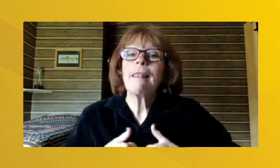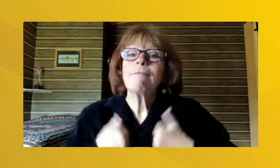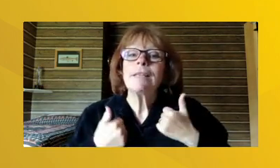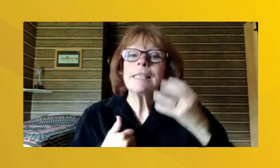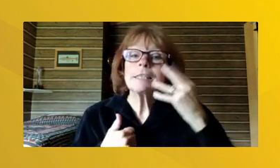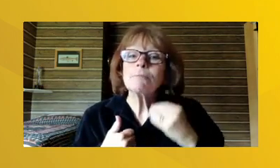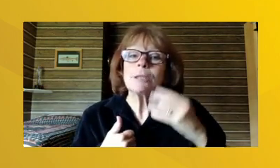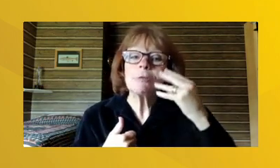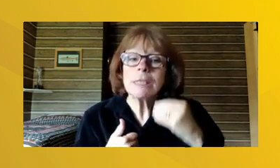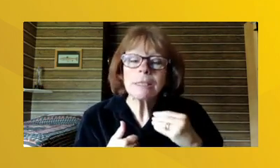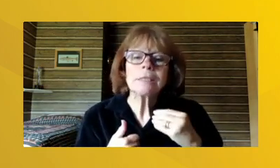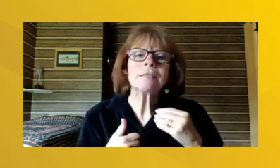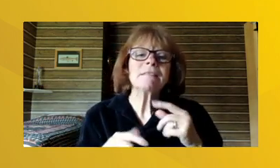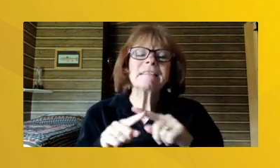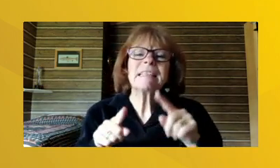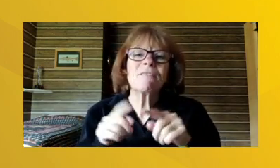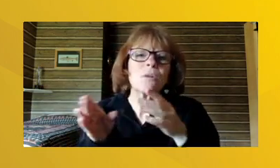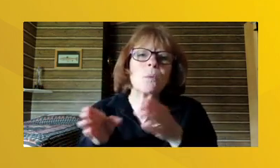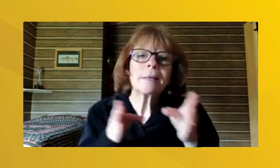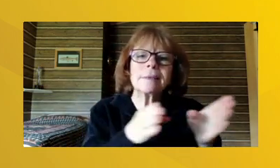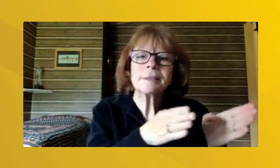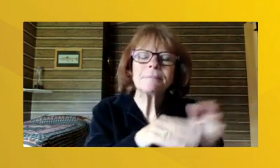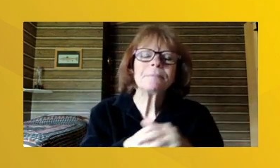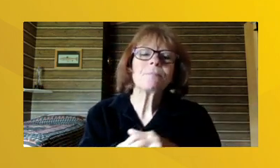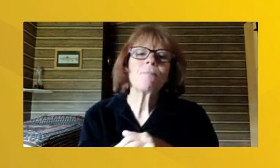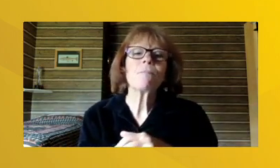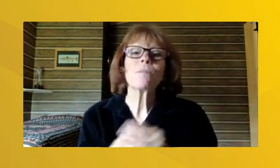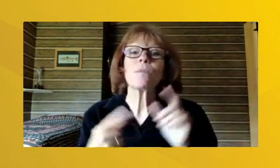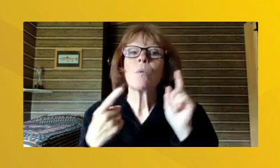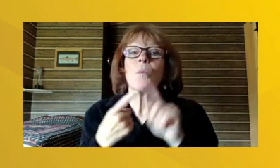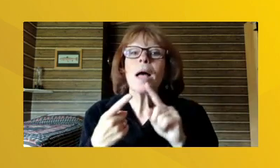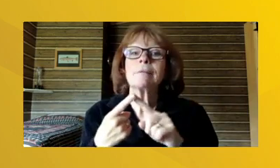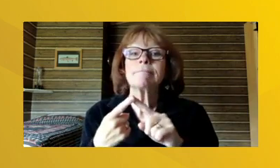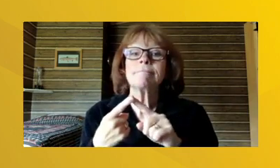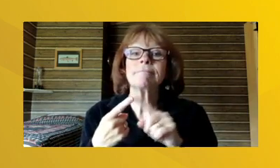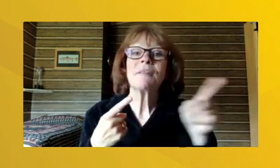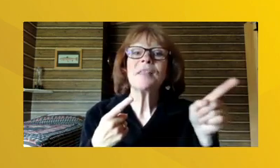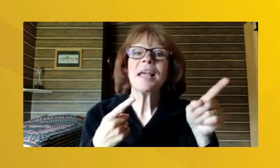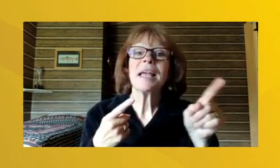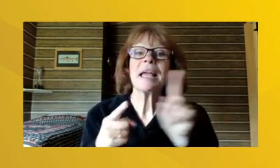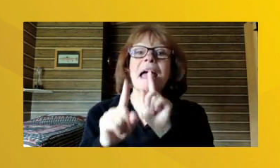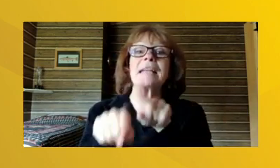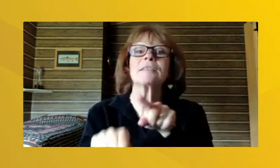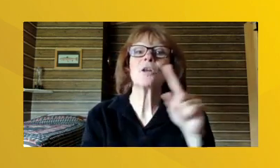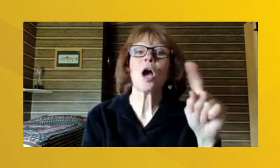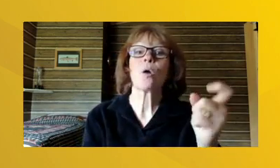And one of those ways is actually through answering their questions either live or in